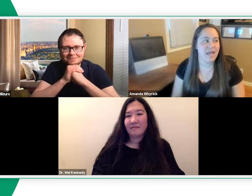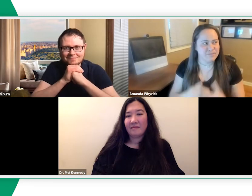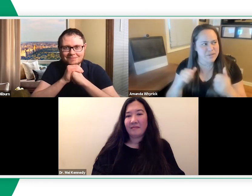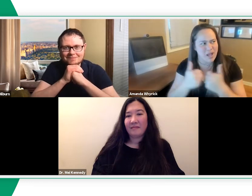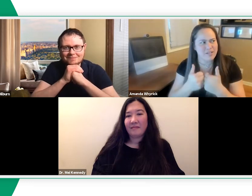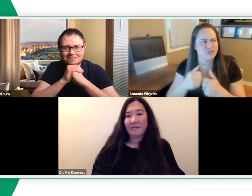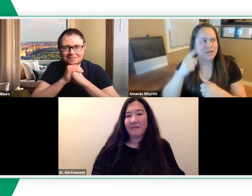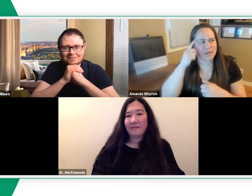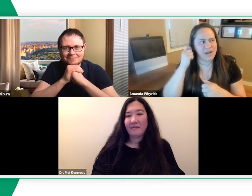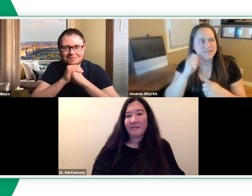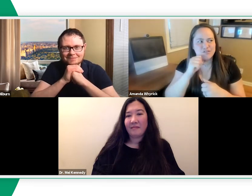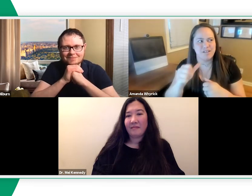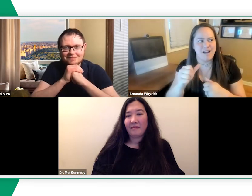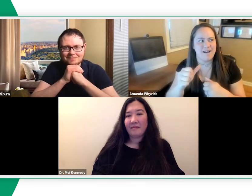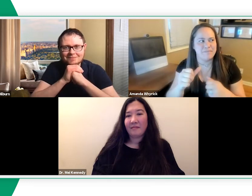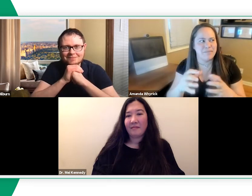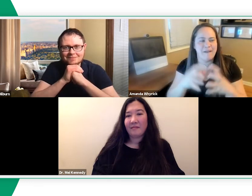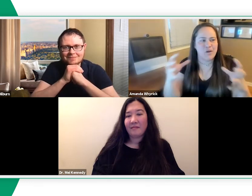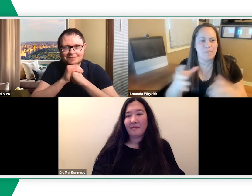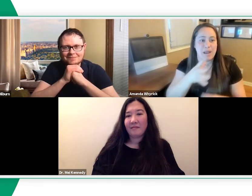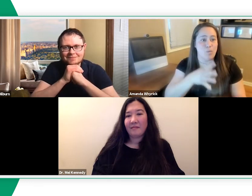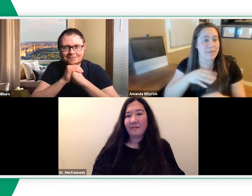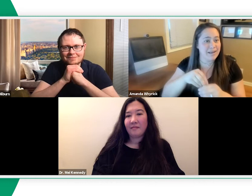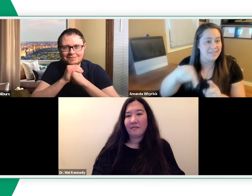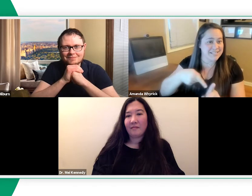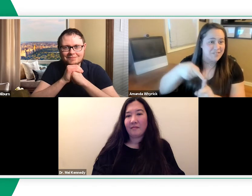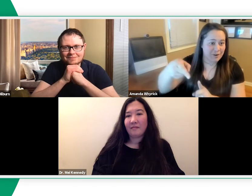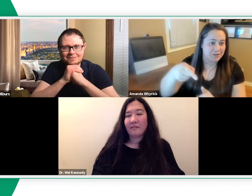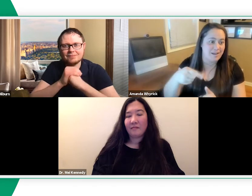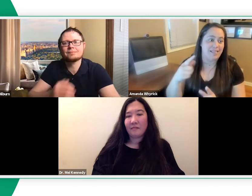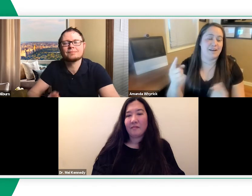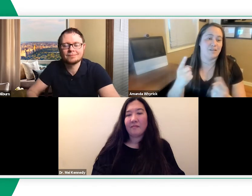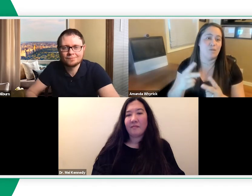And it’s been challenging because of there’s not very many women in this field, let alone